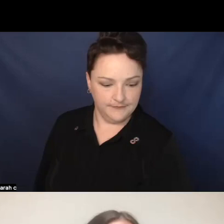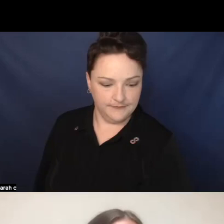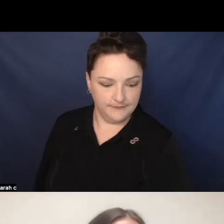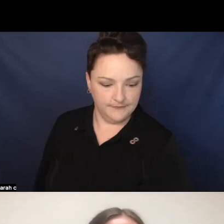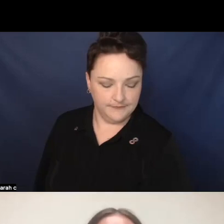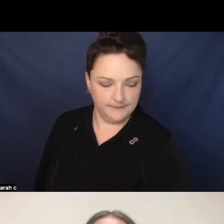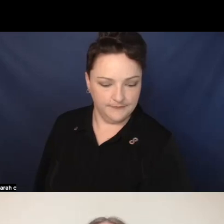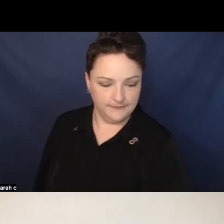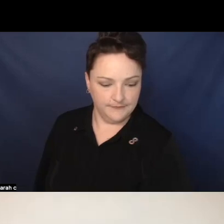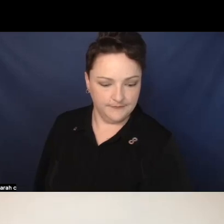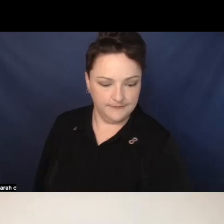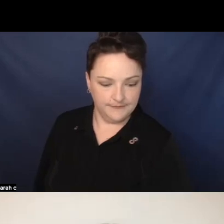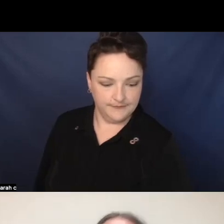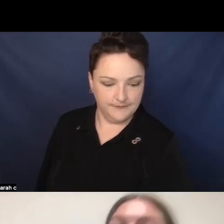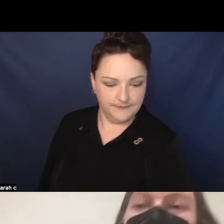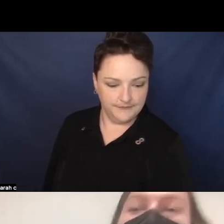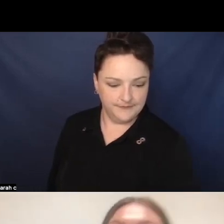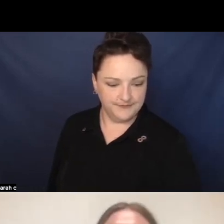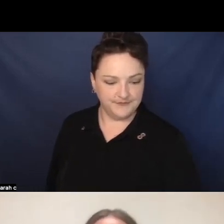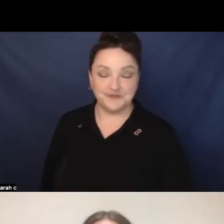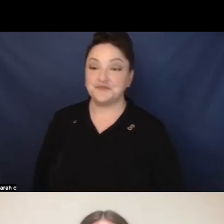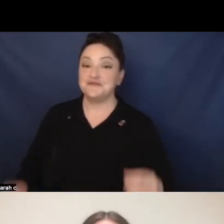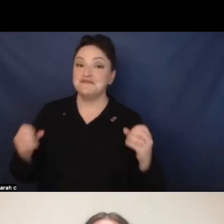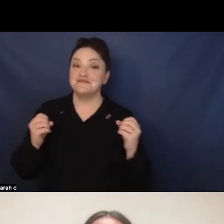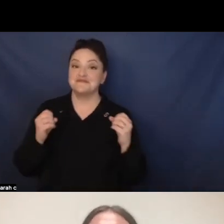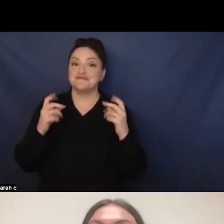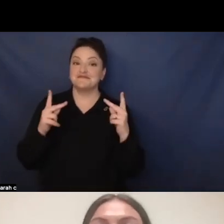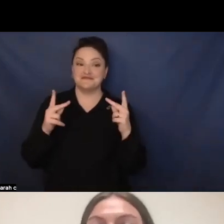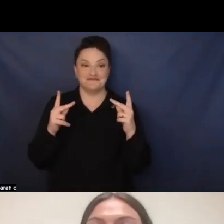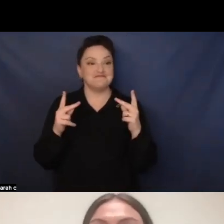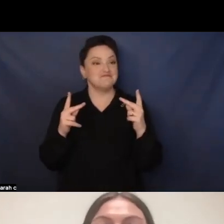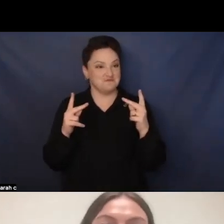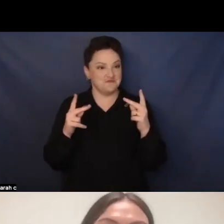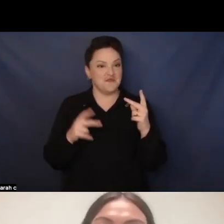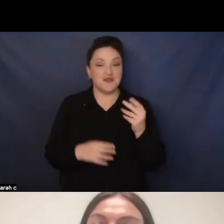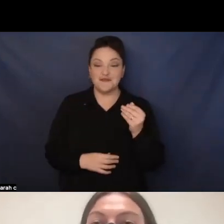All right. We will get started. As the last people -- folks, join us.